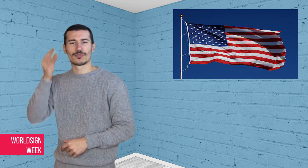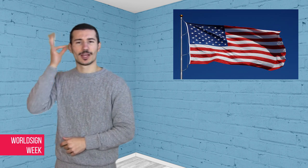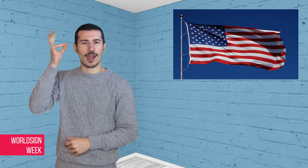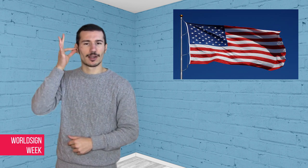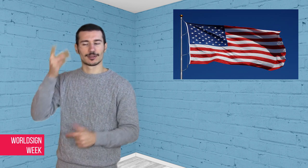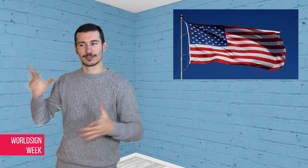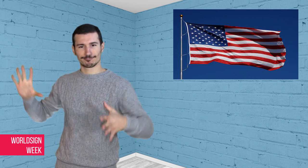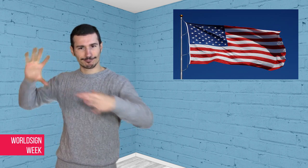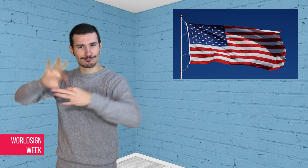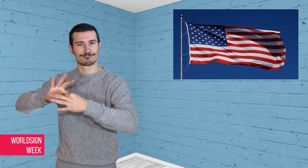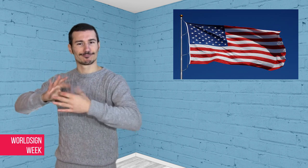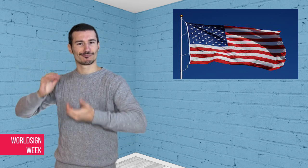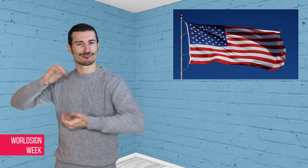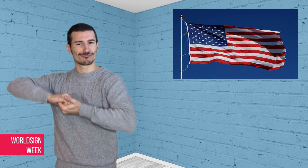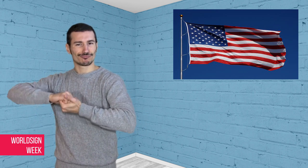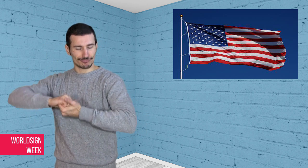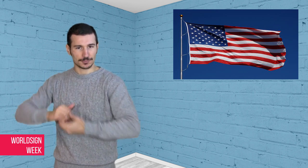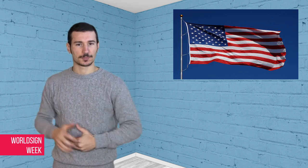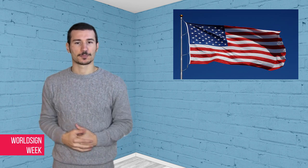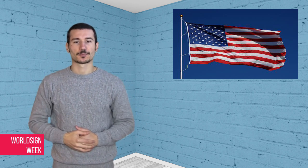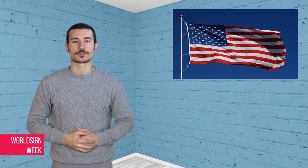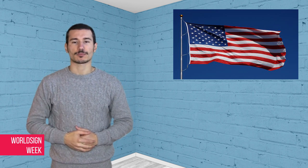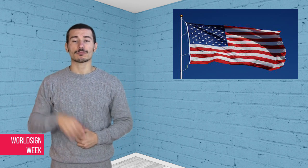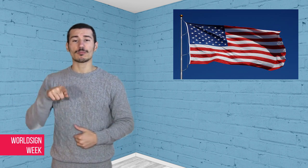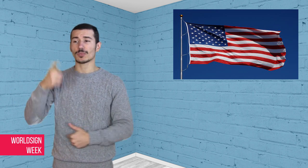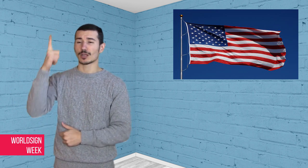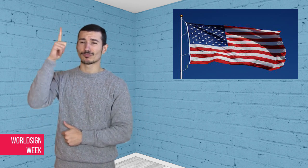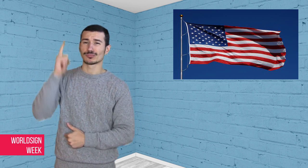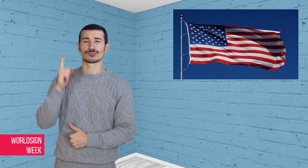both Deaf and hearing worlds.